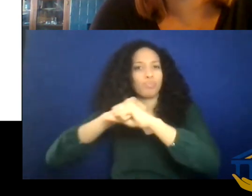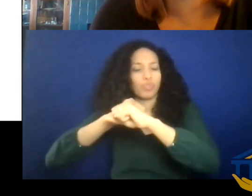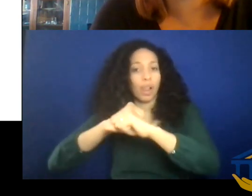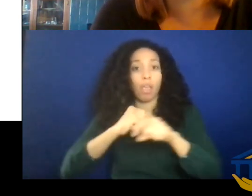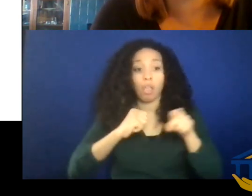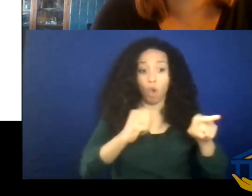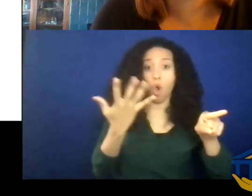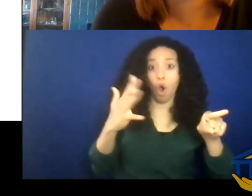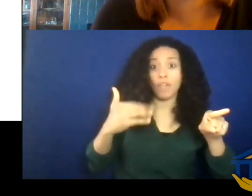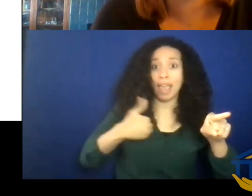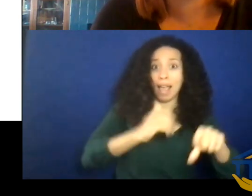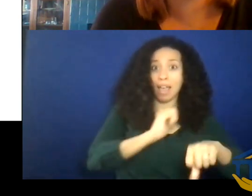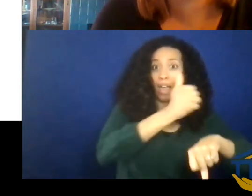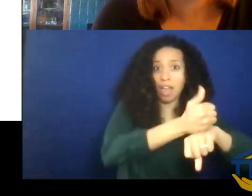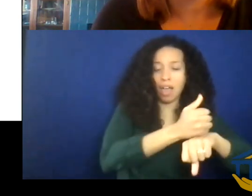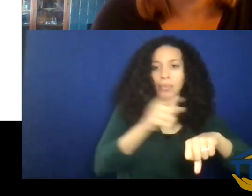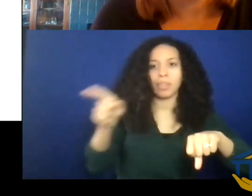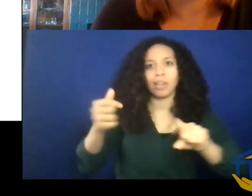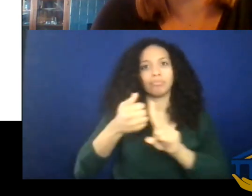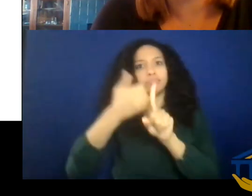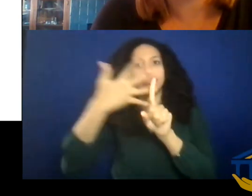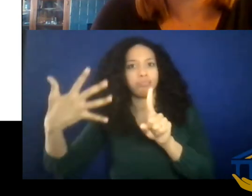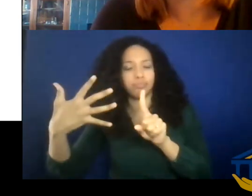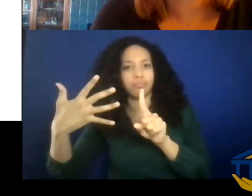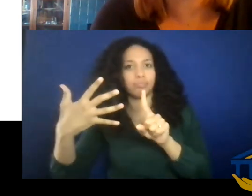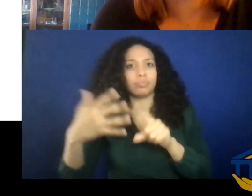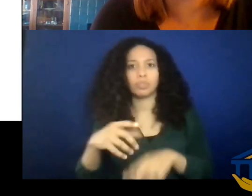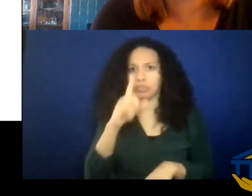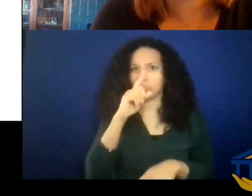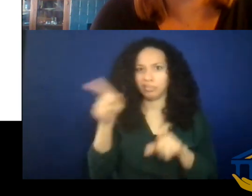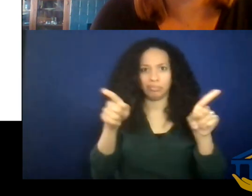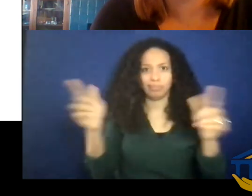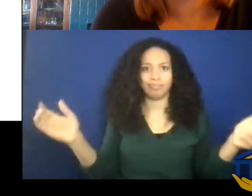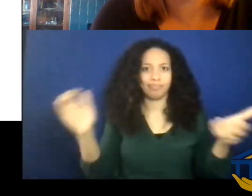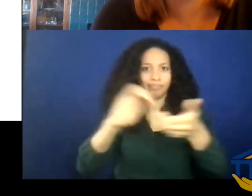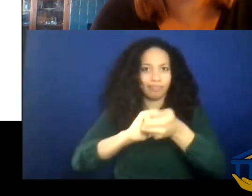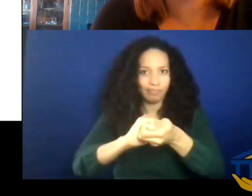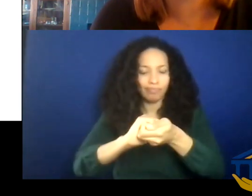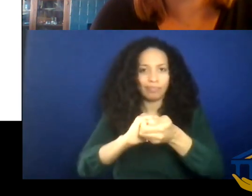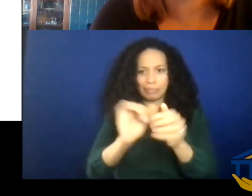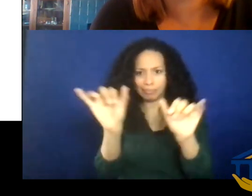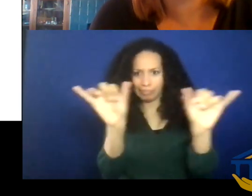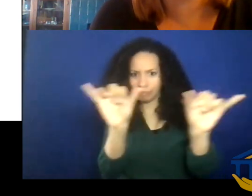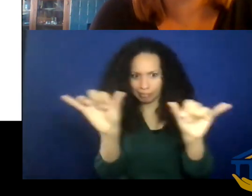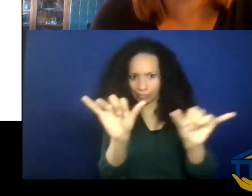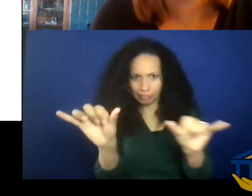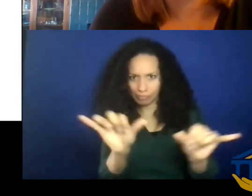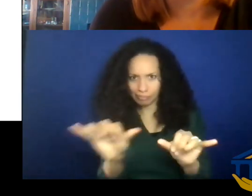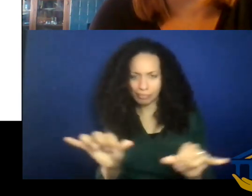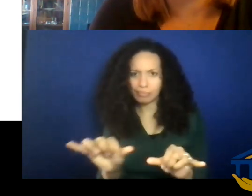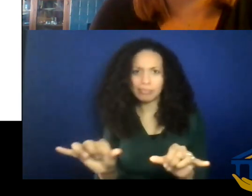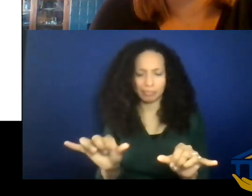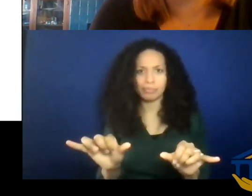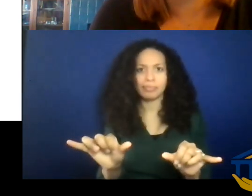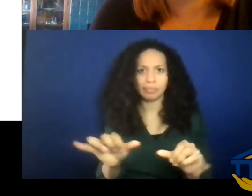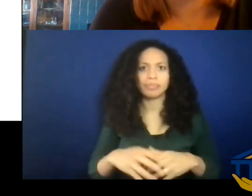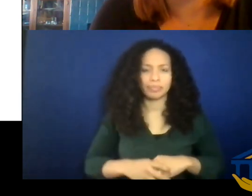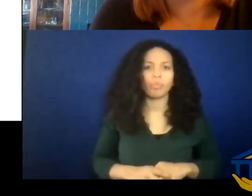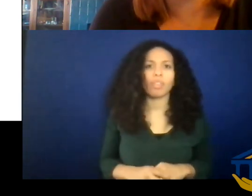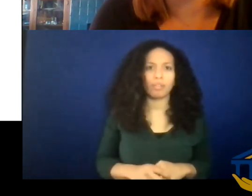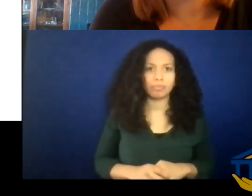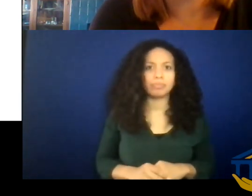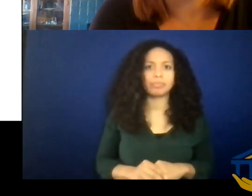sort of work hand in hand. They're consistent. They're very much similar in what they require